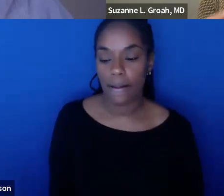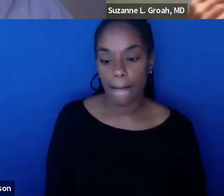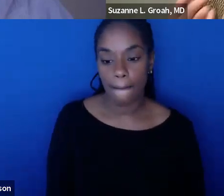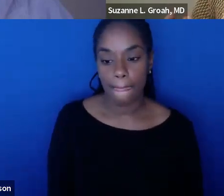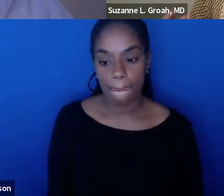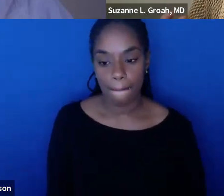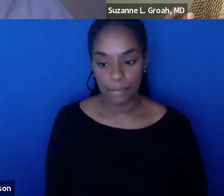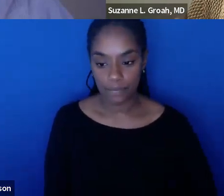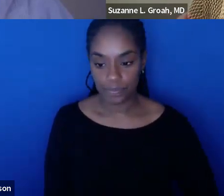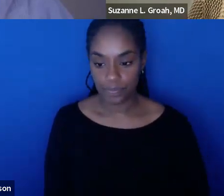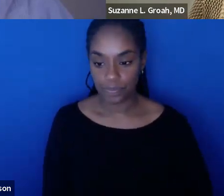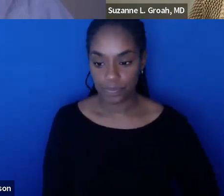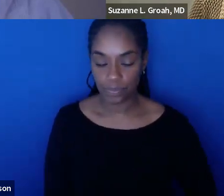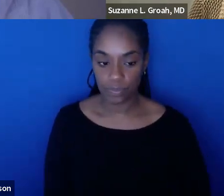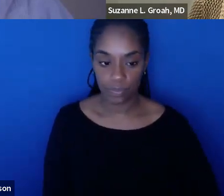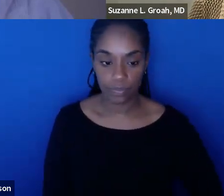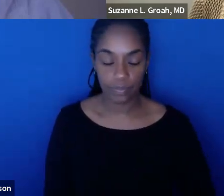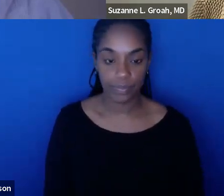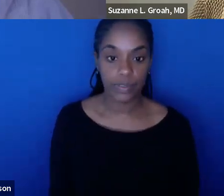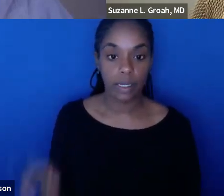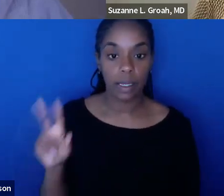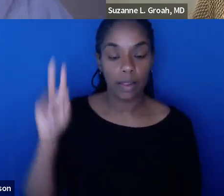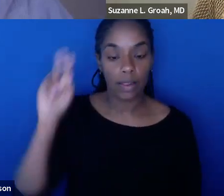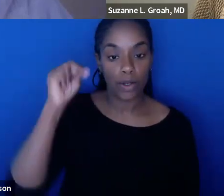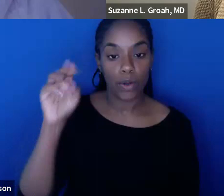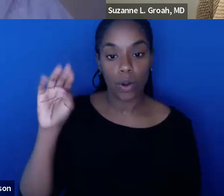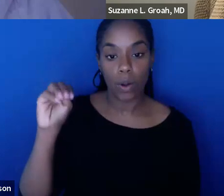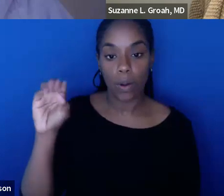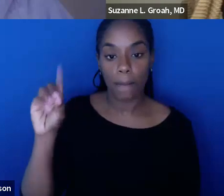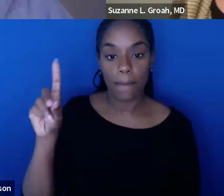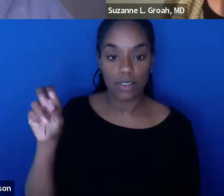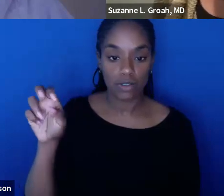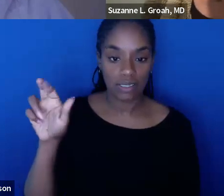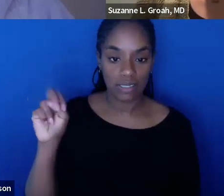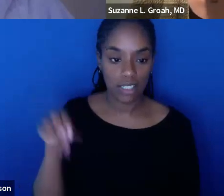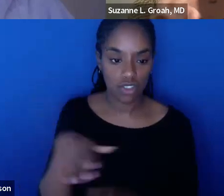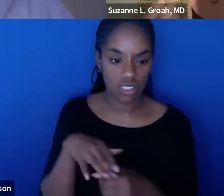Then there's the whole neuromodulation area, which we mentioned a bit, and not